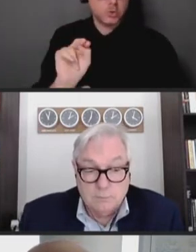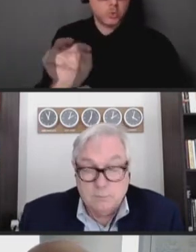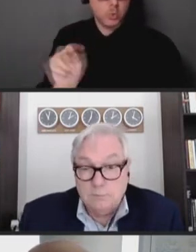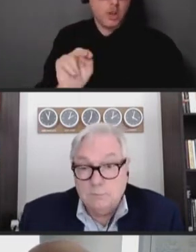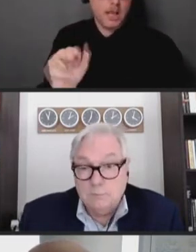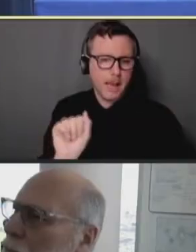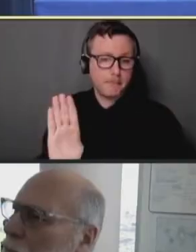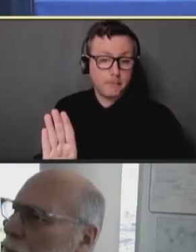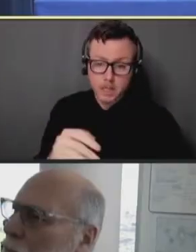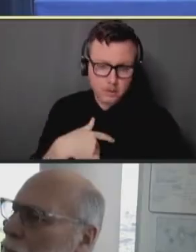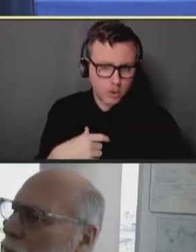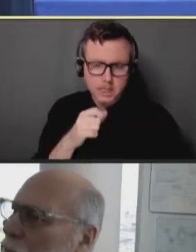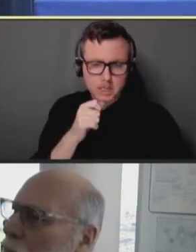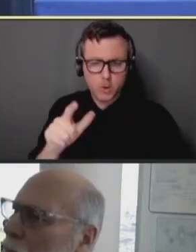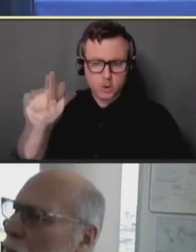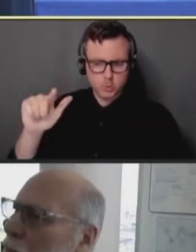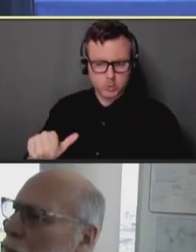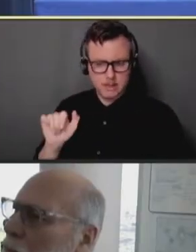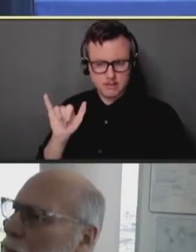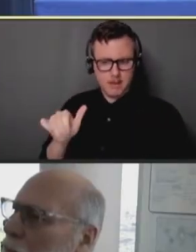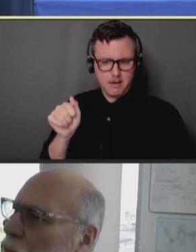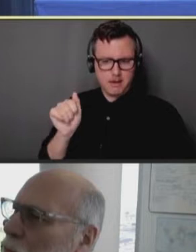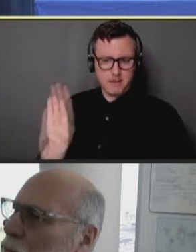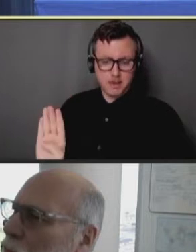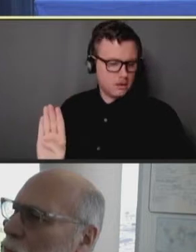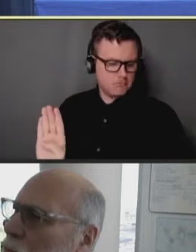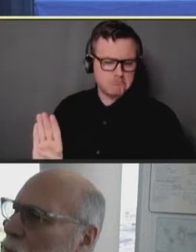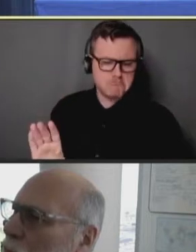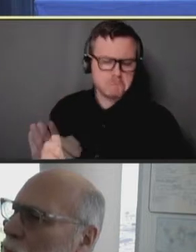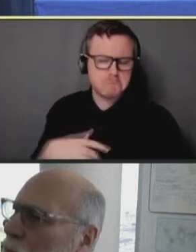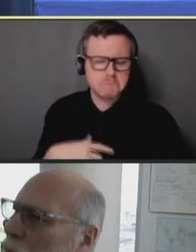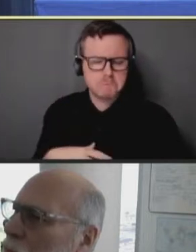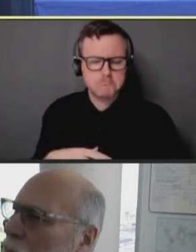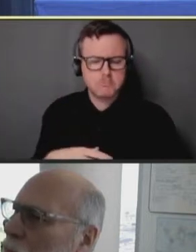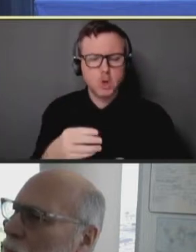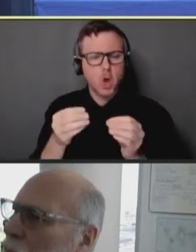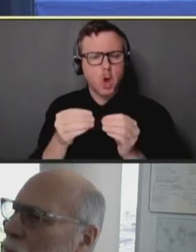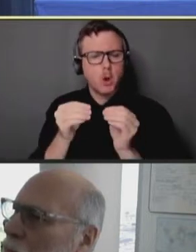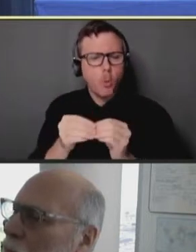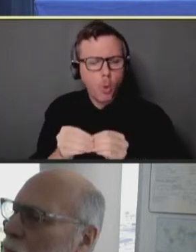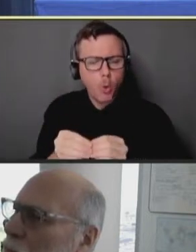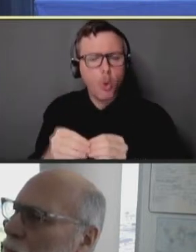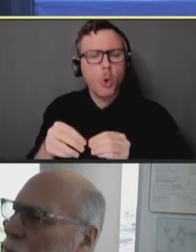neutralizing antibodies and see -- you see a much more cellular response playing a role.